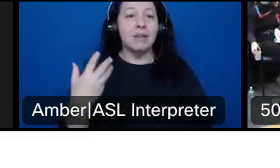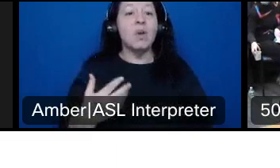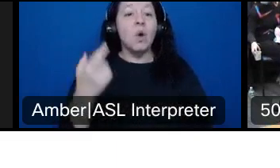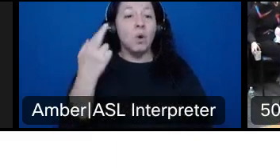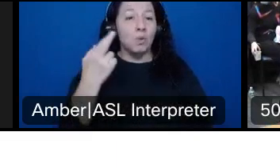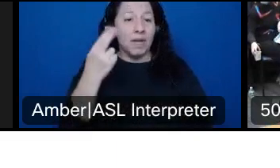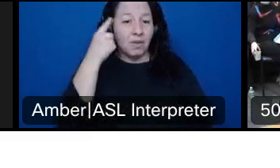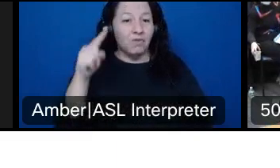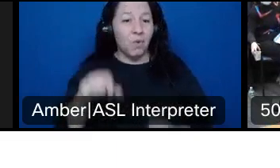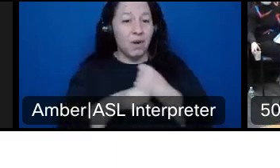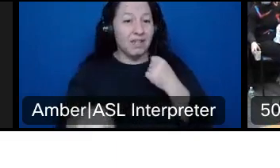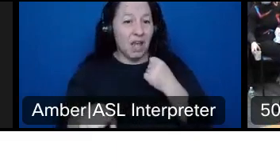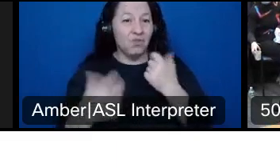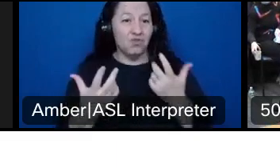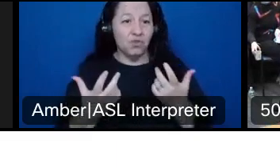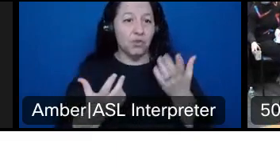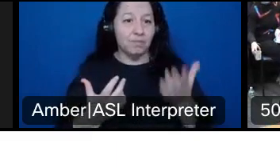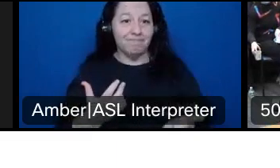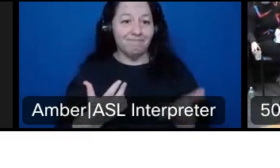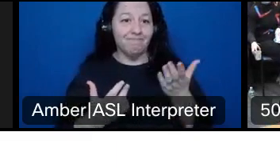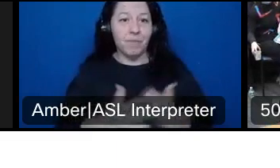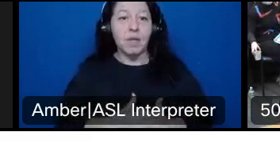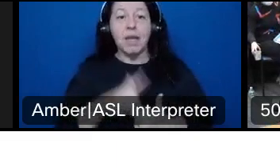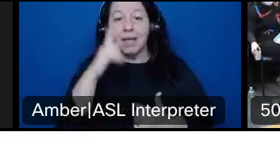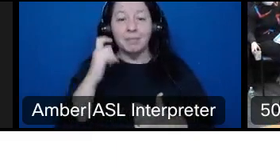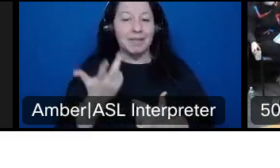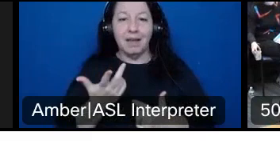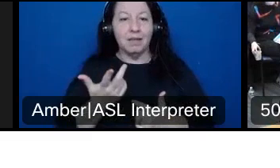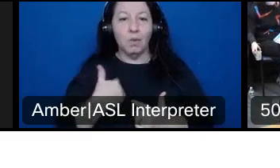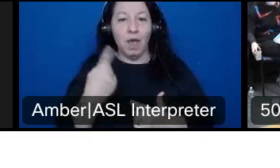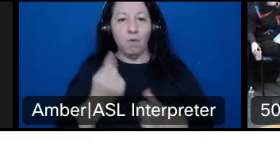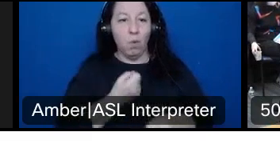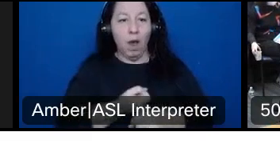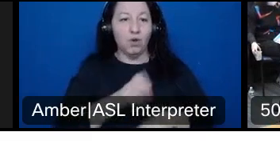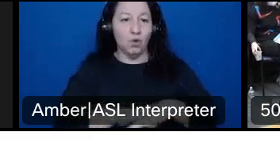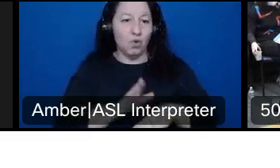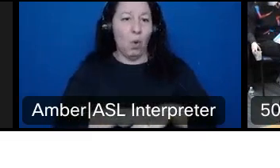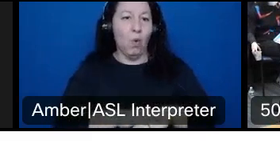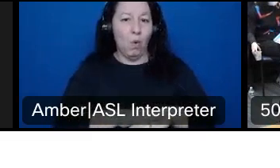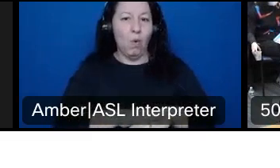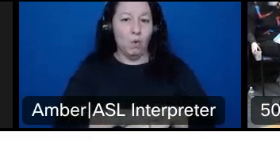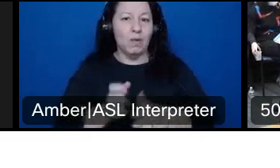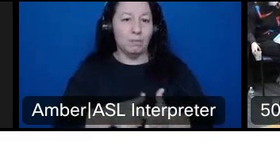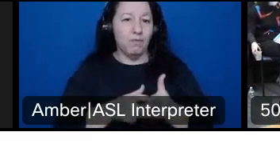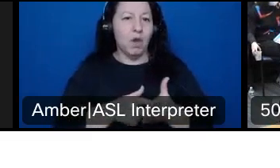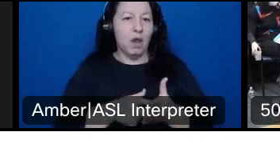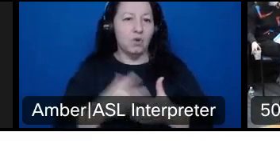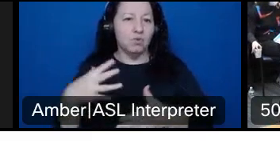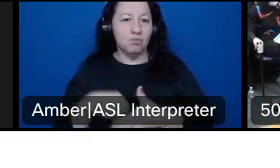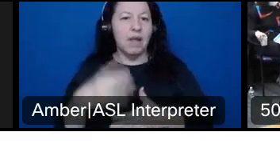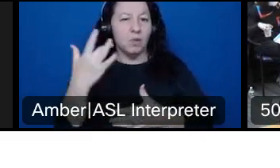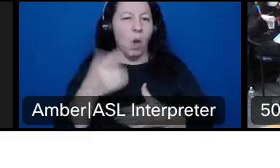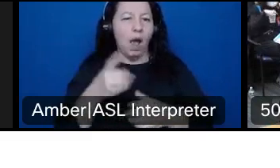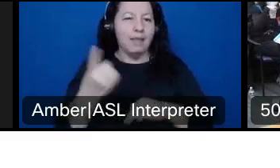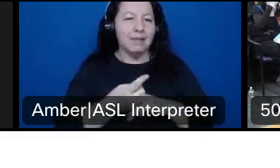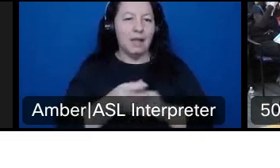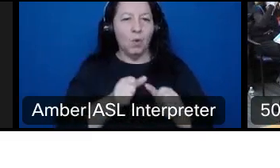Um, and it's because this 1, we have this 1 year notice provision and that's why the dates extend through, uh, 2023 the. and twenty three the